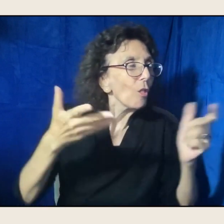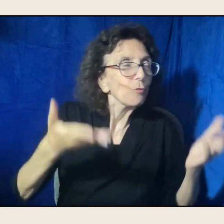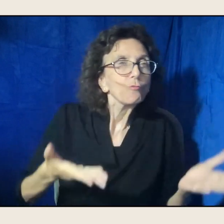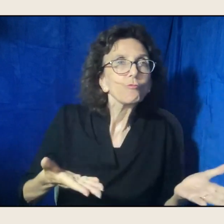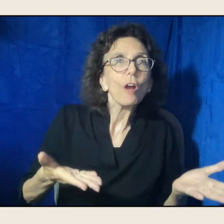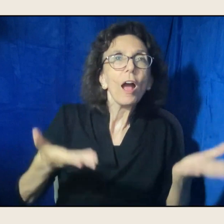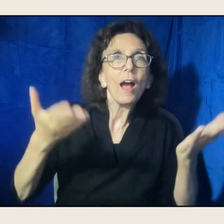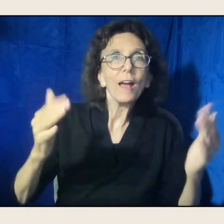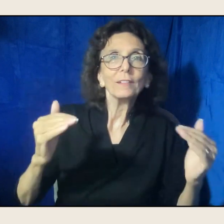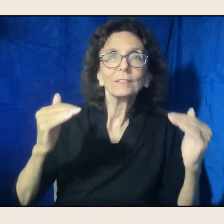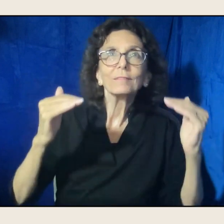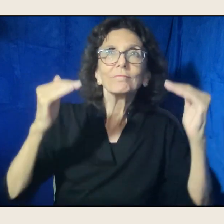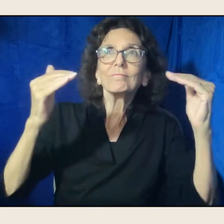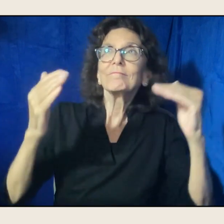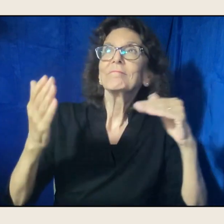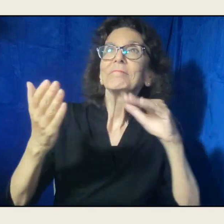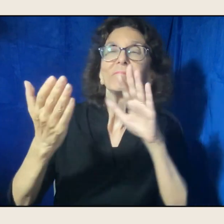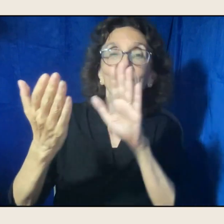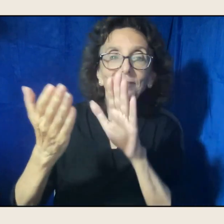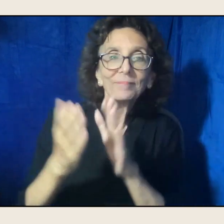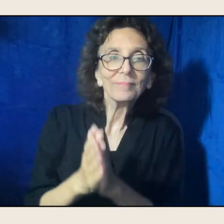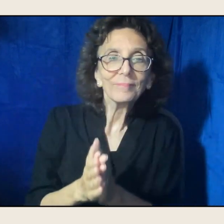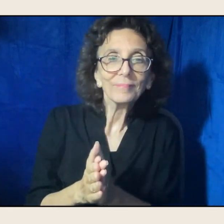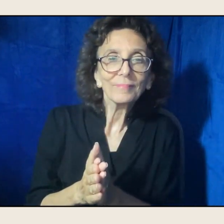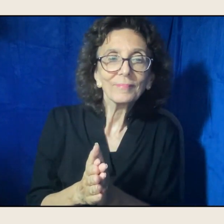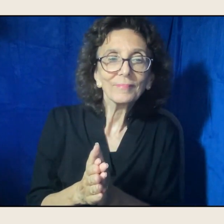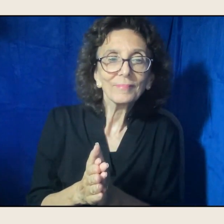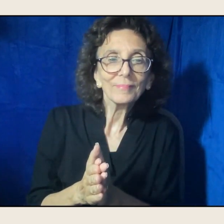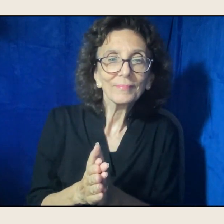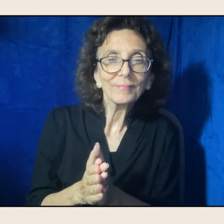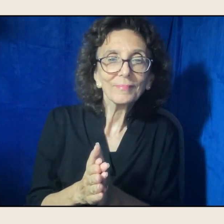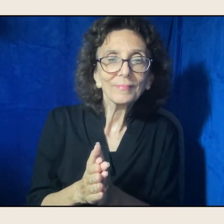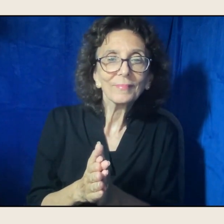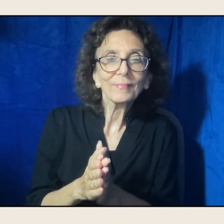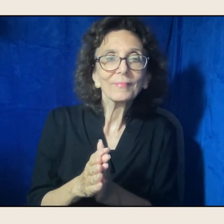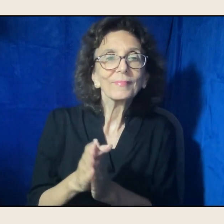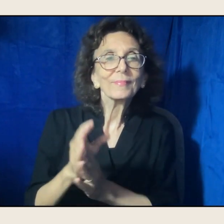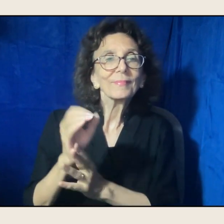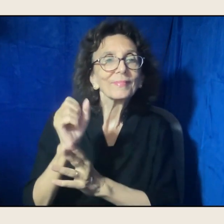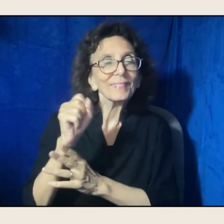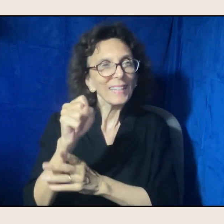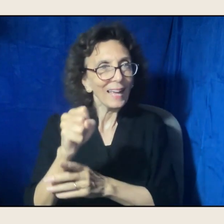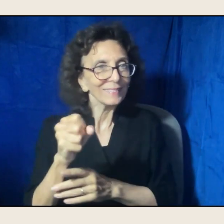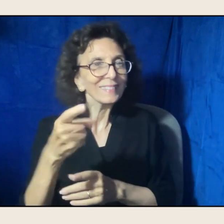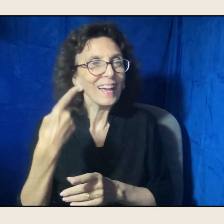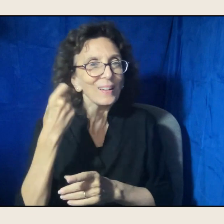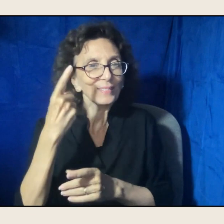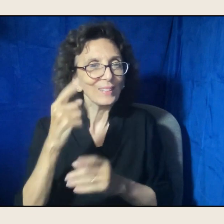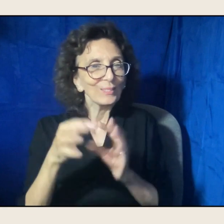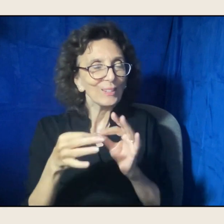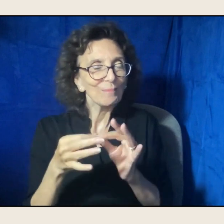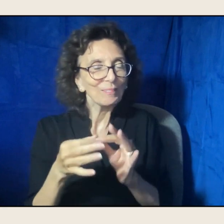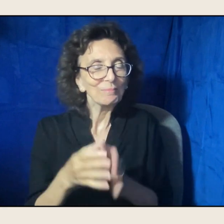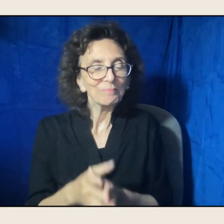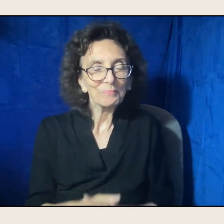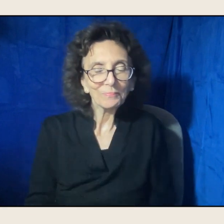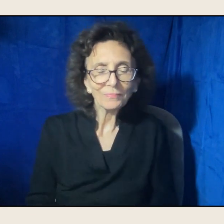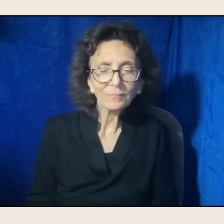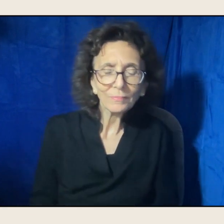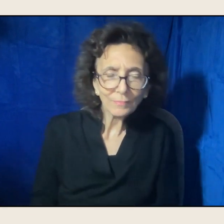Totally know what you're saying. Yes. And when you're talking about these,